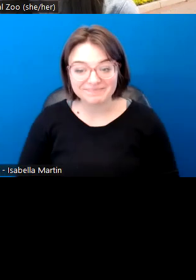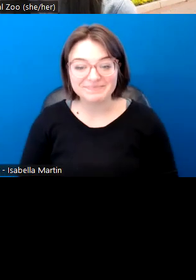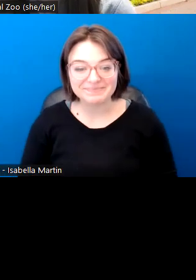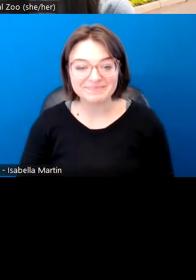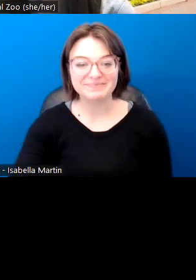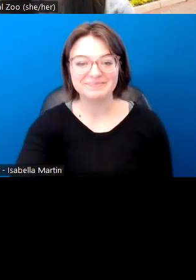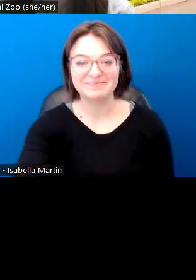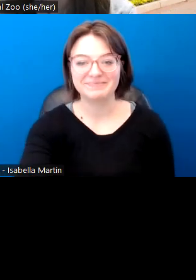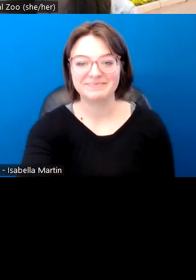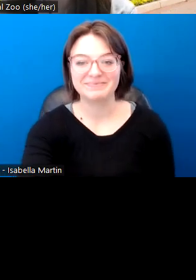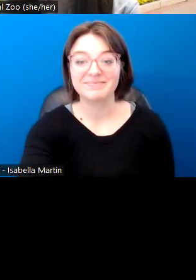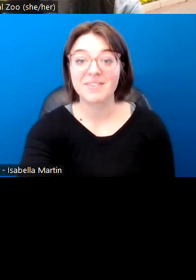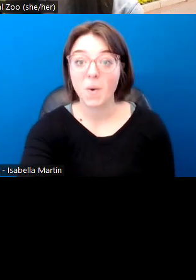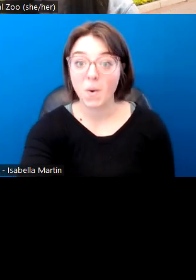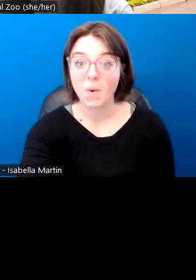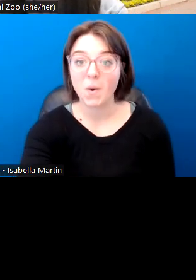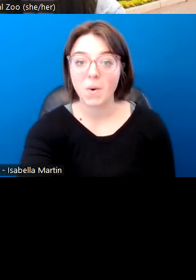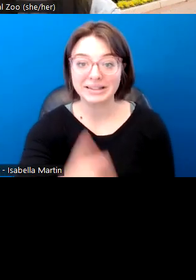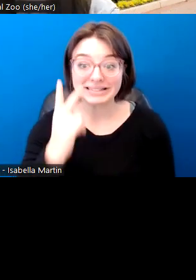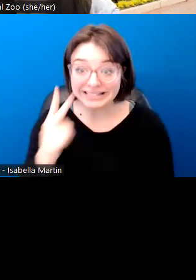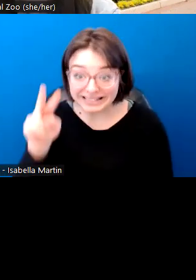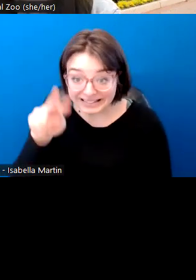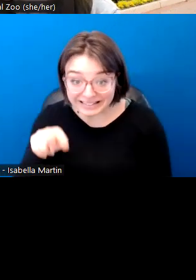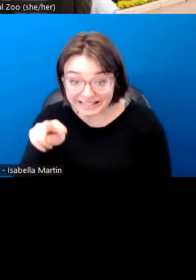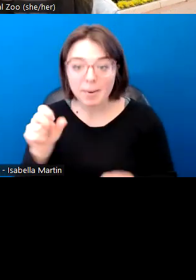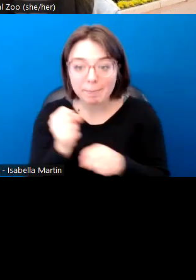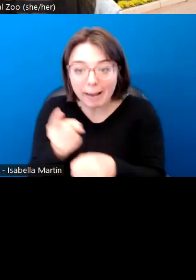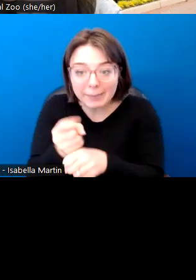get some people answering both the riddle and where they're joining us from, let's take a look.